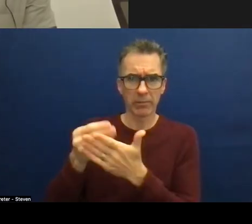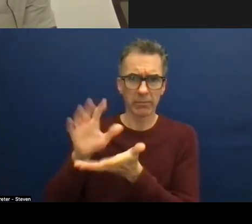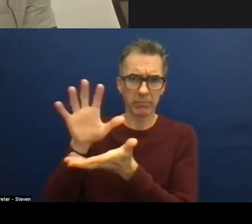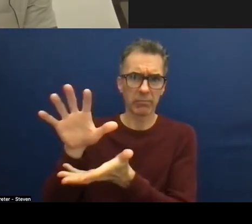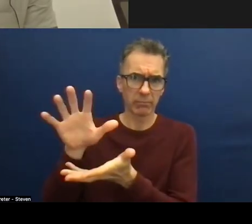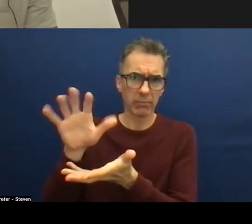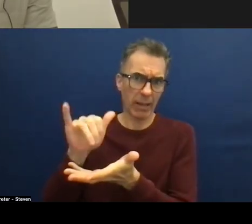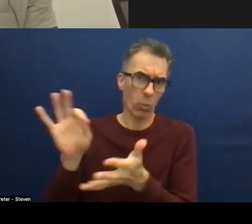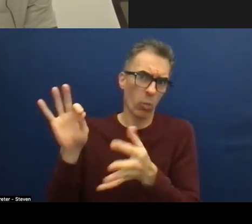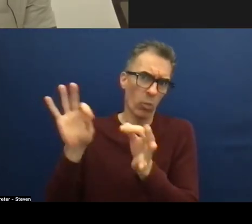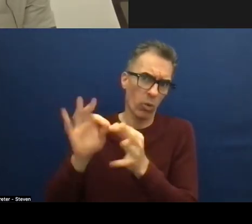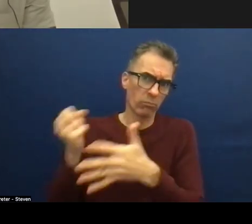Anyway. Okay.